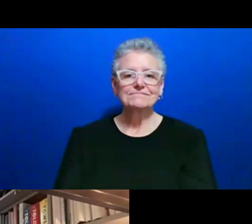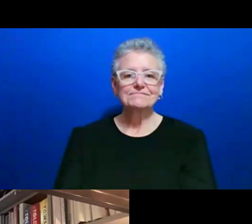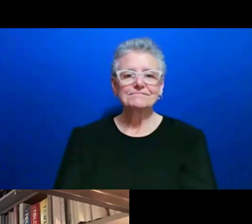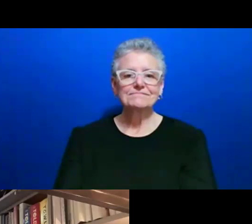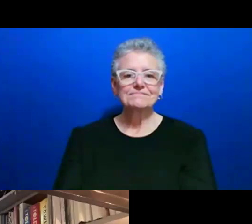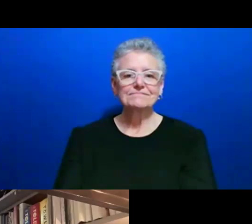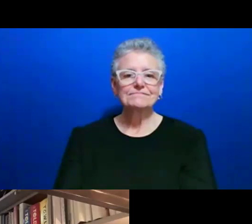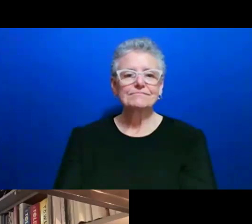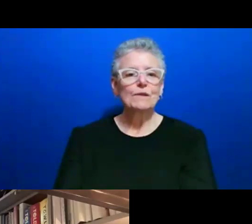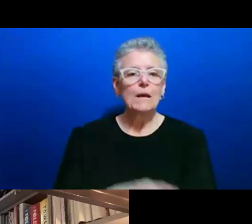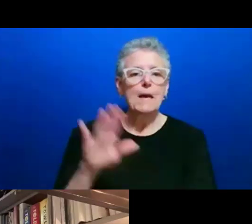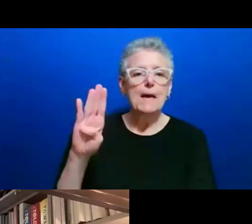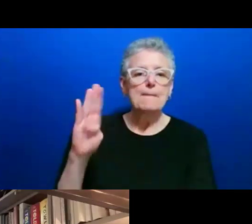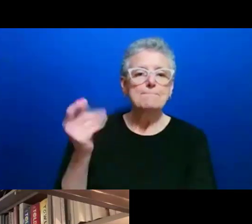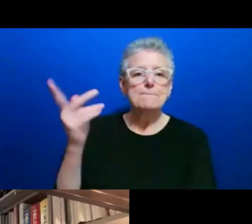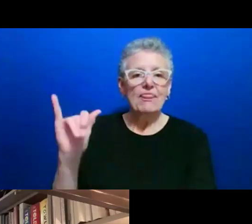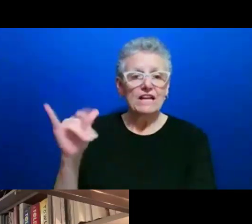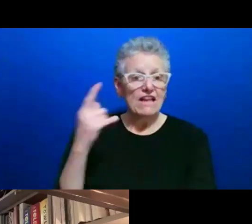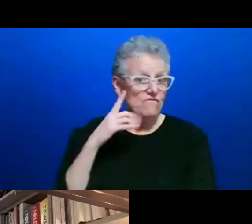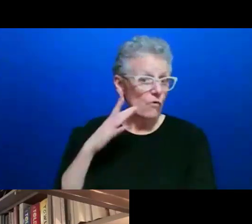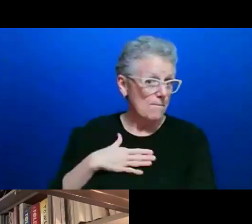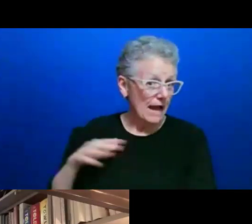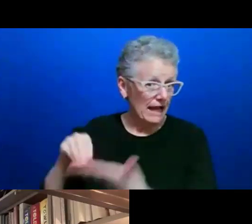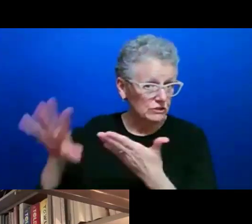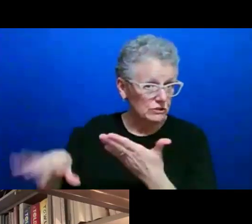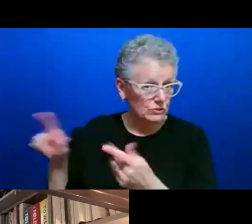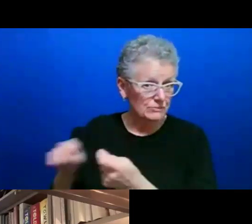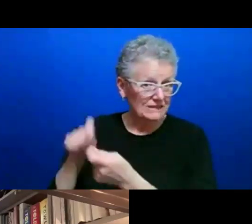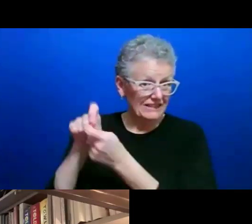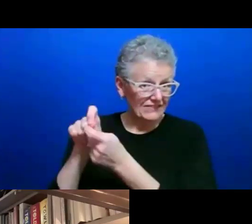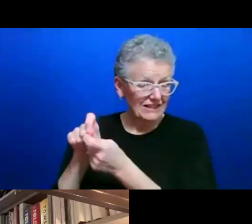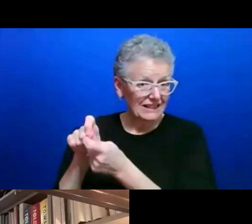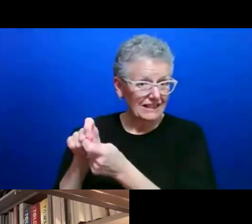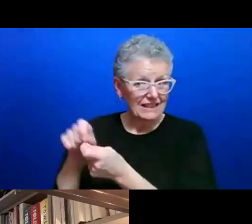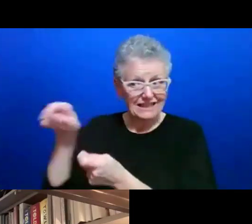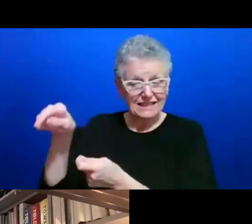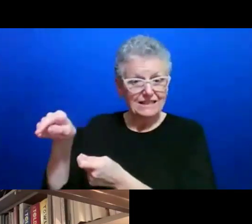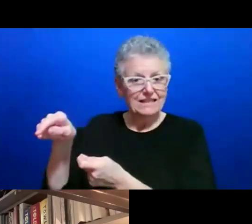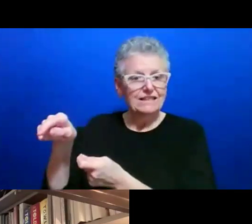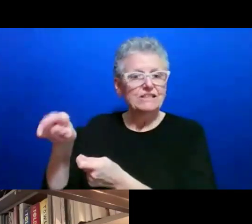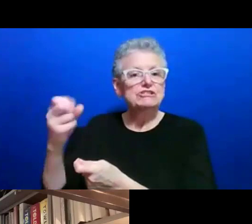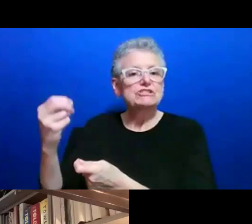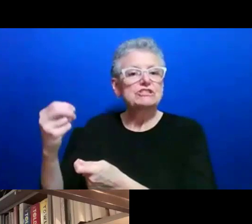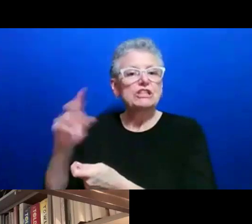BETHANY BLINSTRUB >> This is Bethany. For my student in particular, she is currently in middle school.